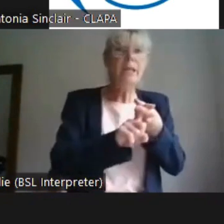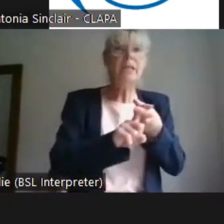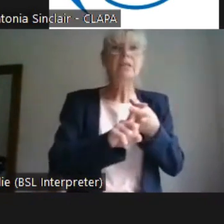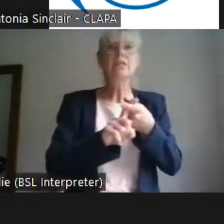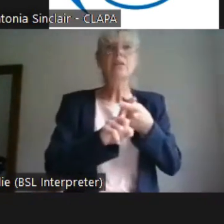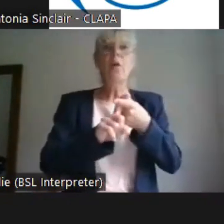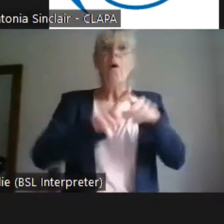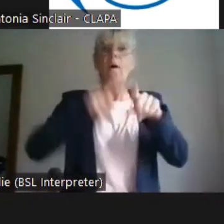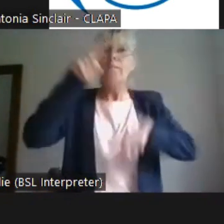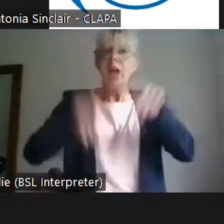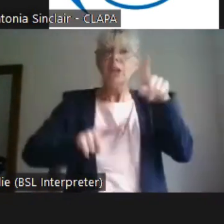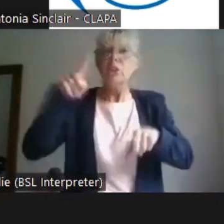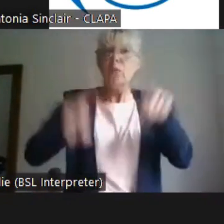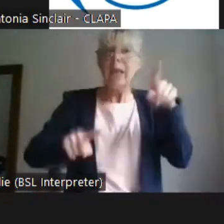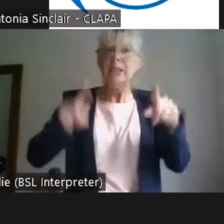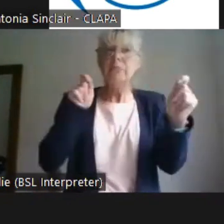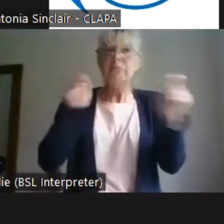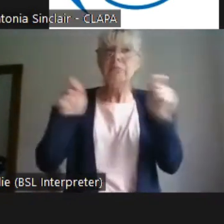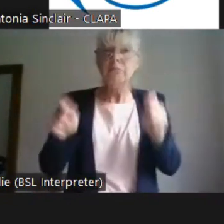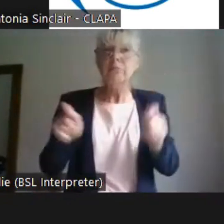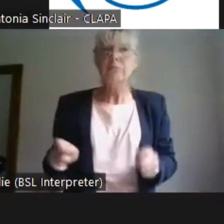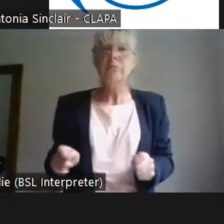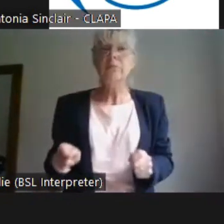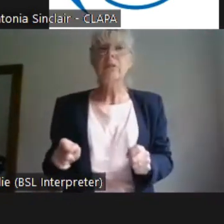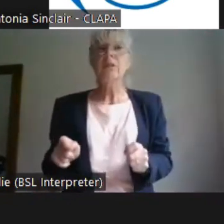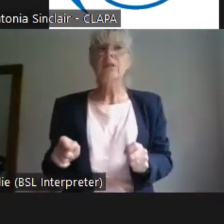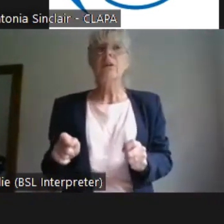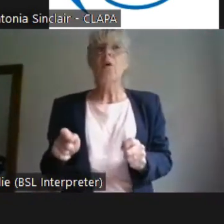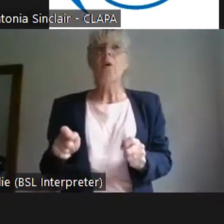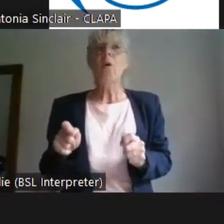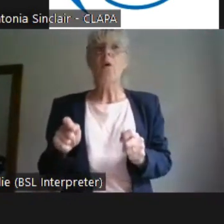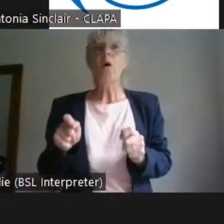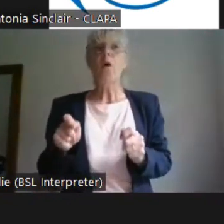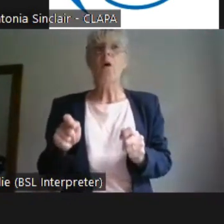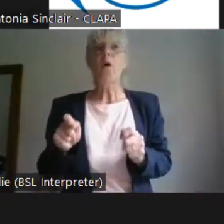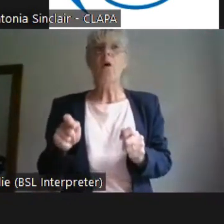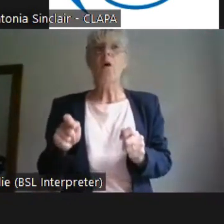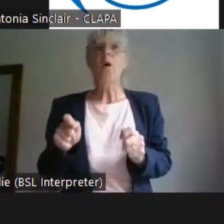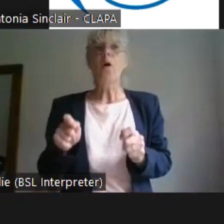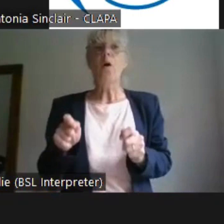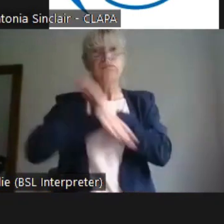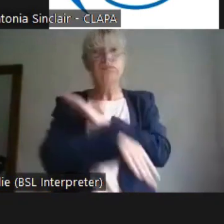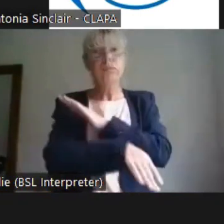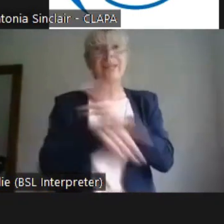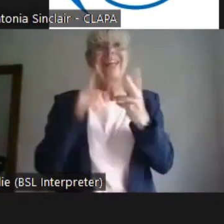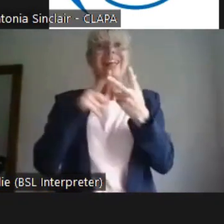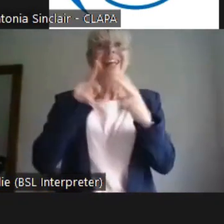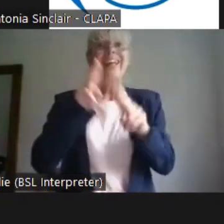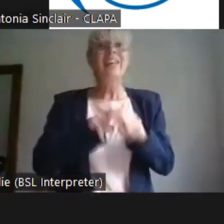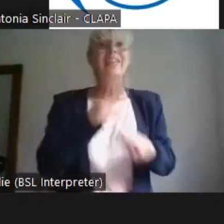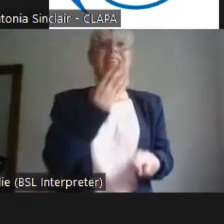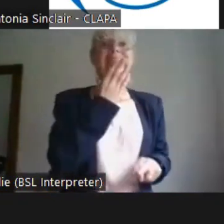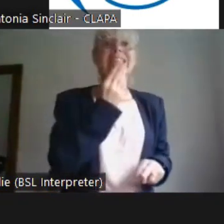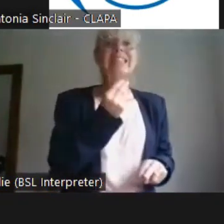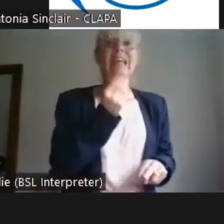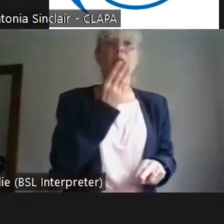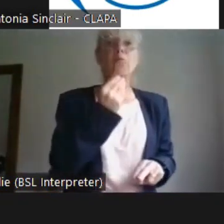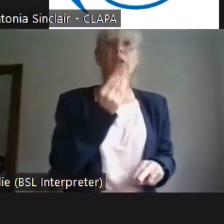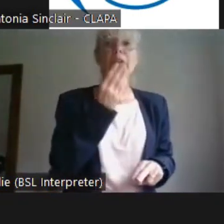or in fact a progressive thing um because if he's only temporary um a reasonable change